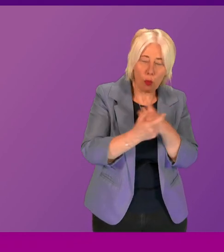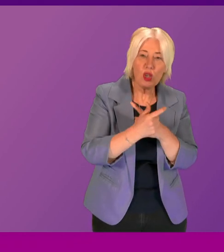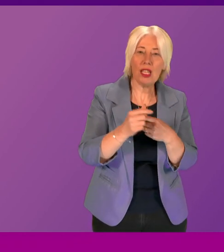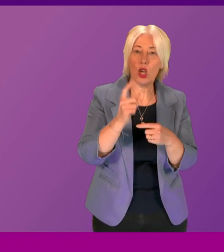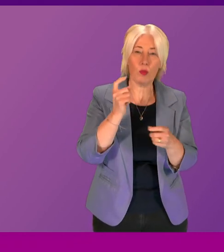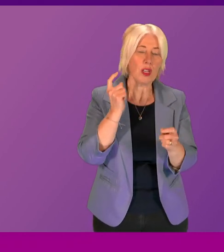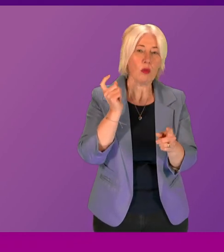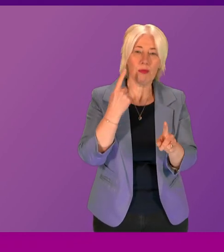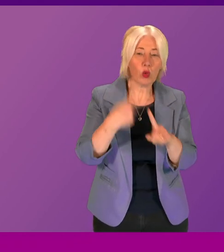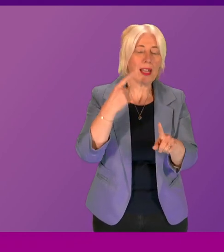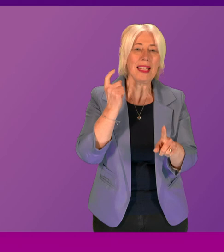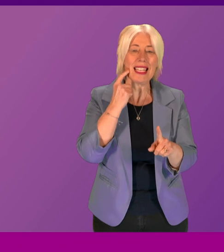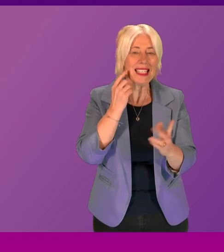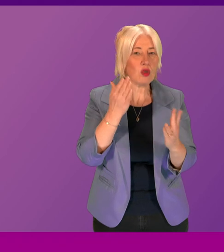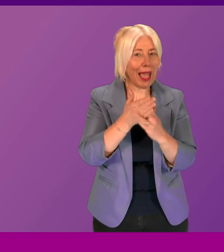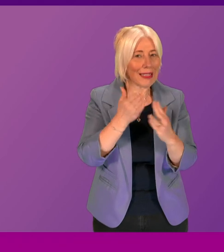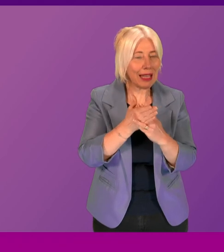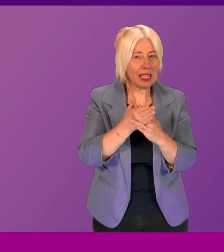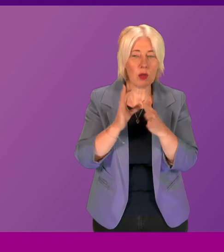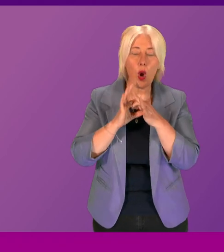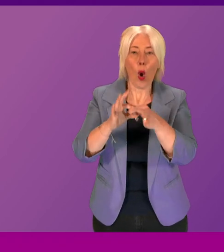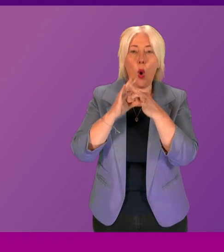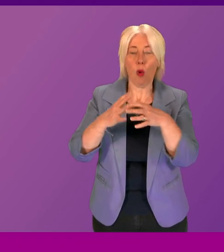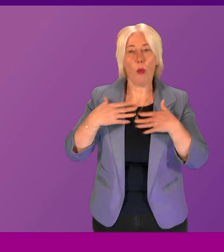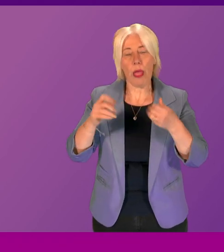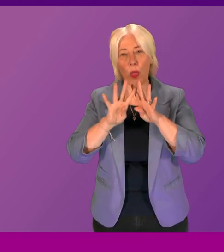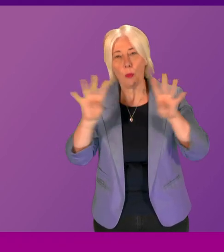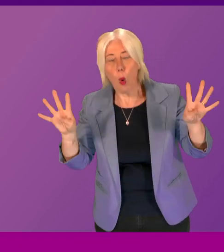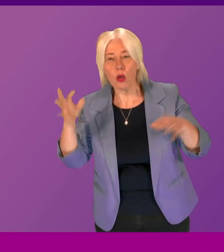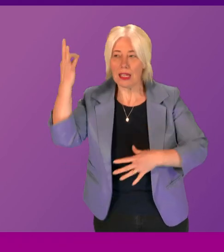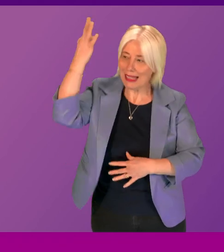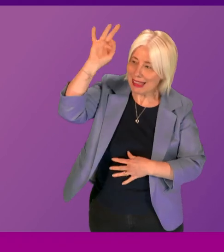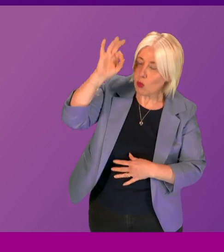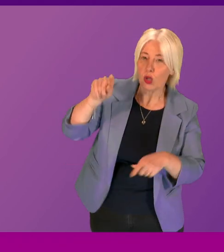We continue to work with health boards and local authorities to enhance support for neurodivergent